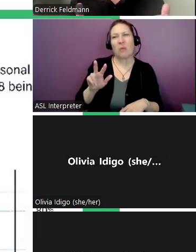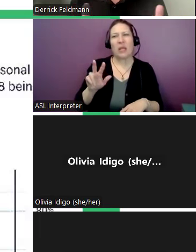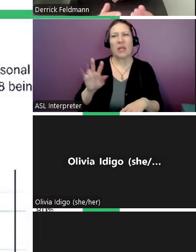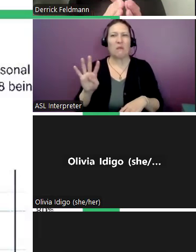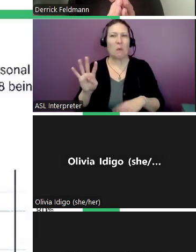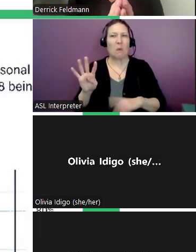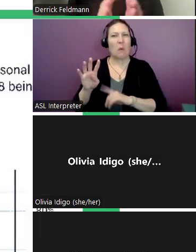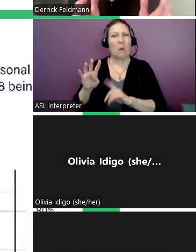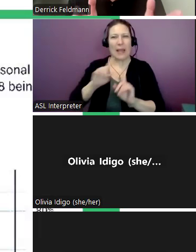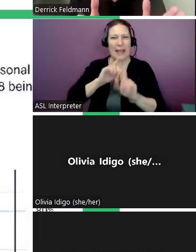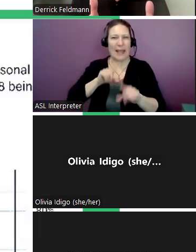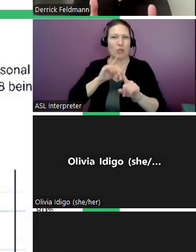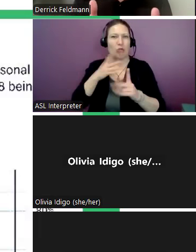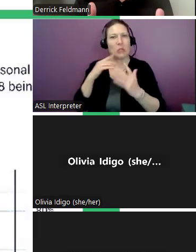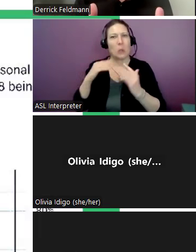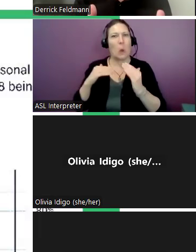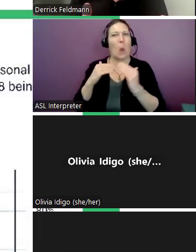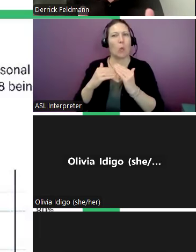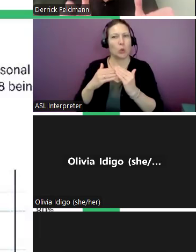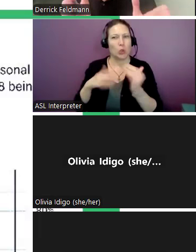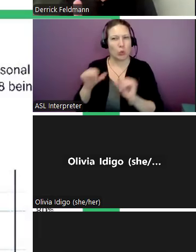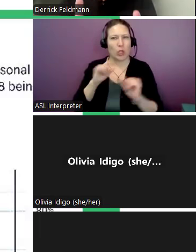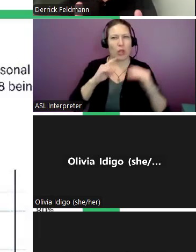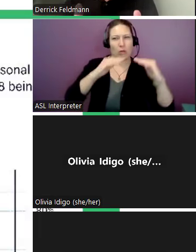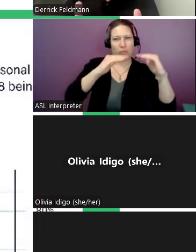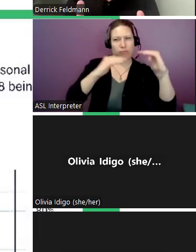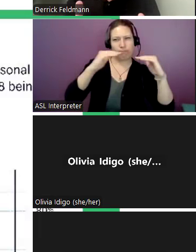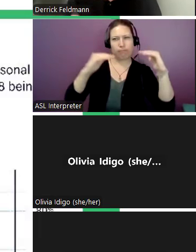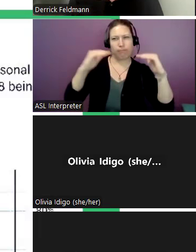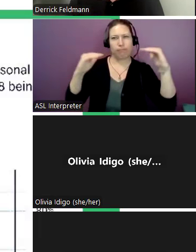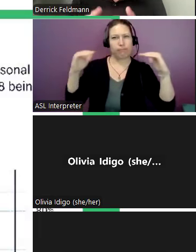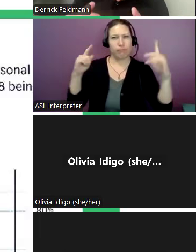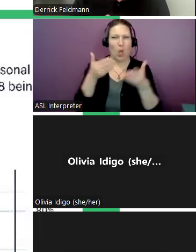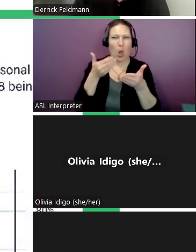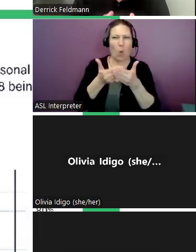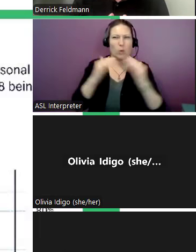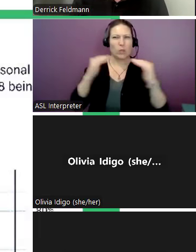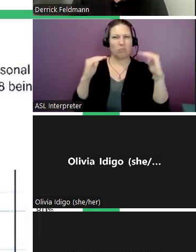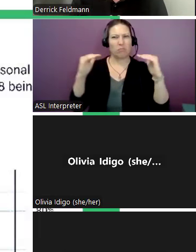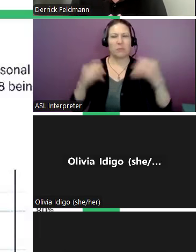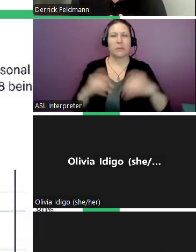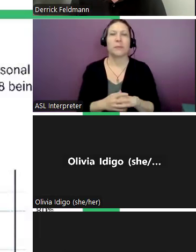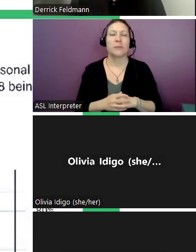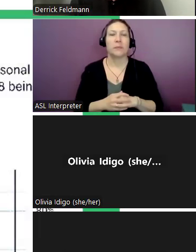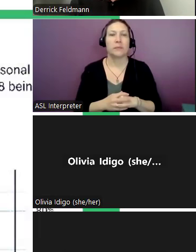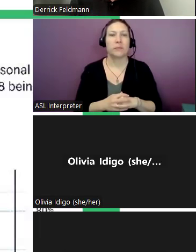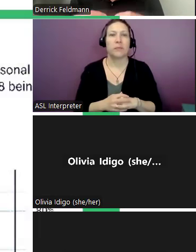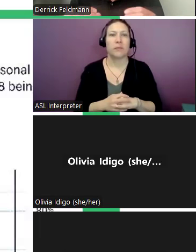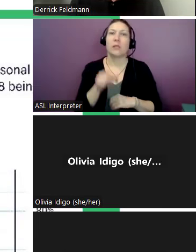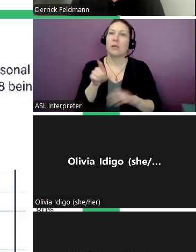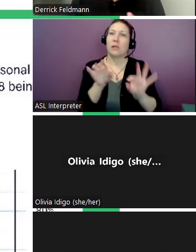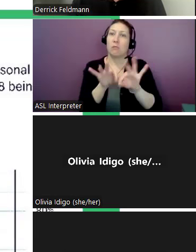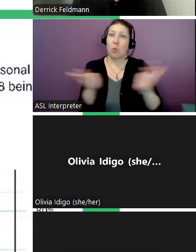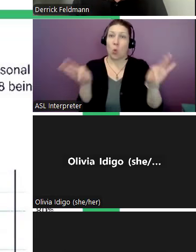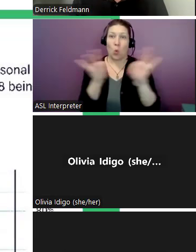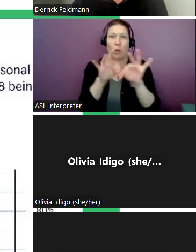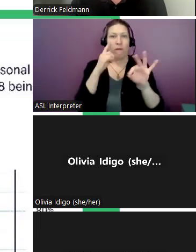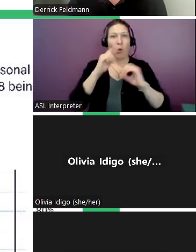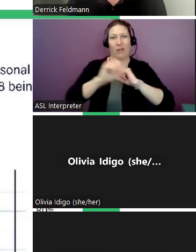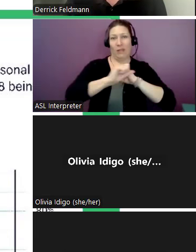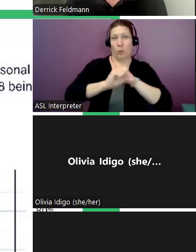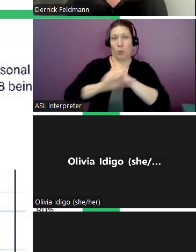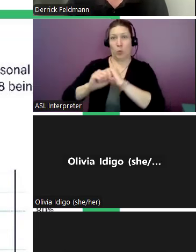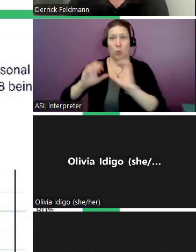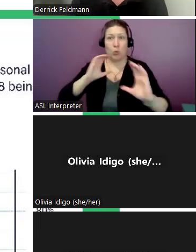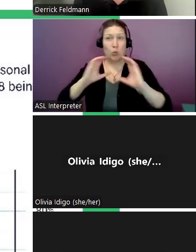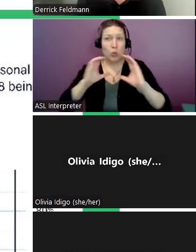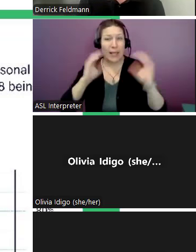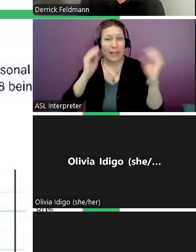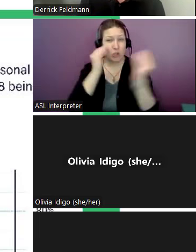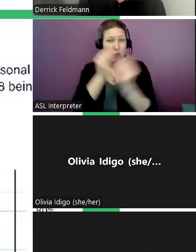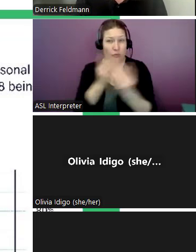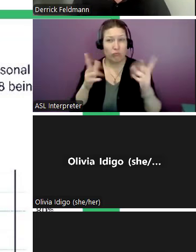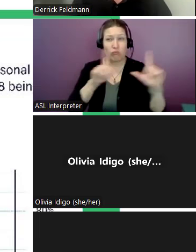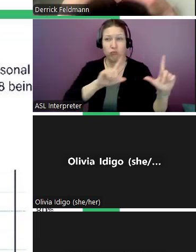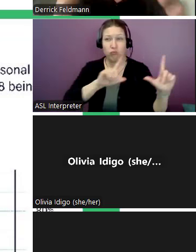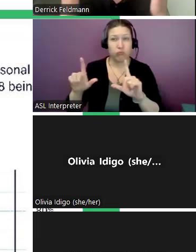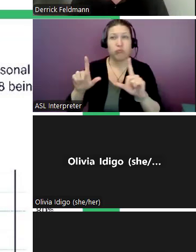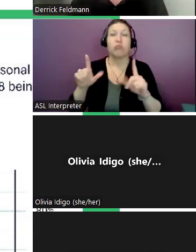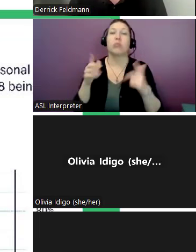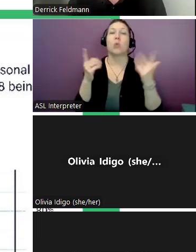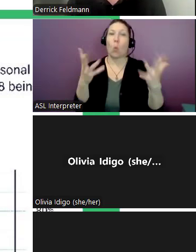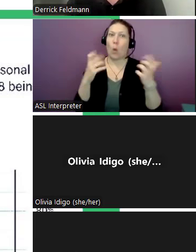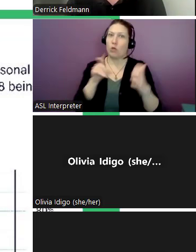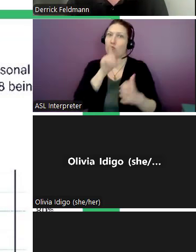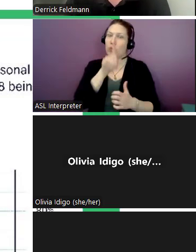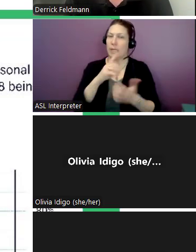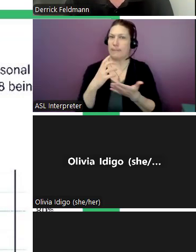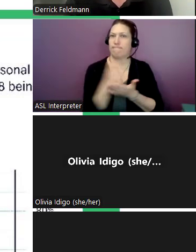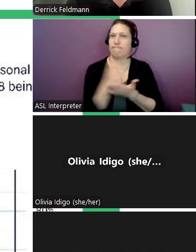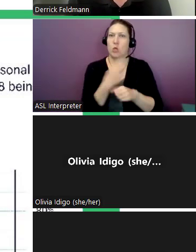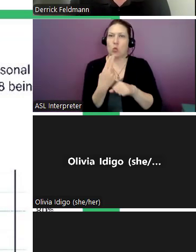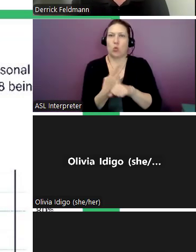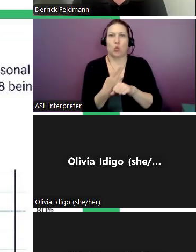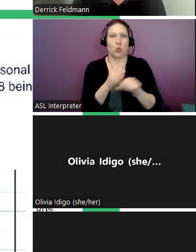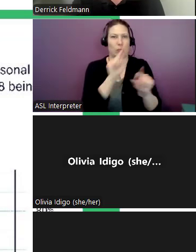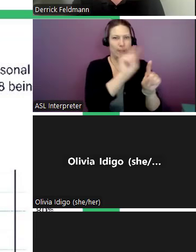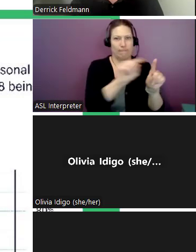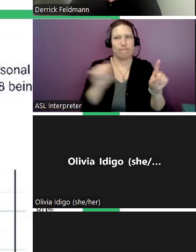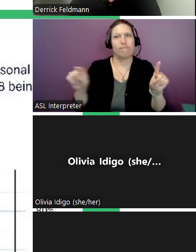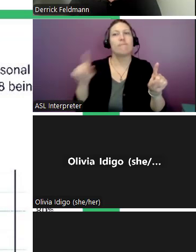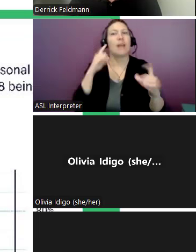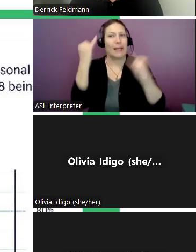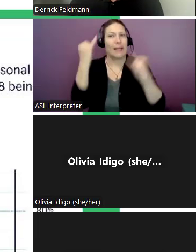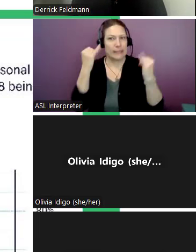Now, these are important because from a communication standpoint, these are the key pieces that you would really, really want to highlight in your elements that you're having out there marketing and communicating to trusted messengers.